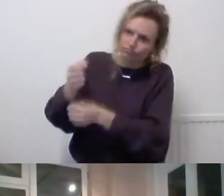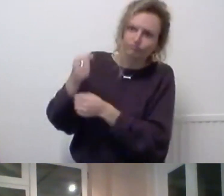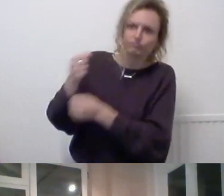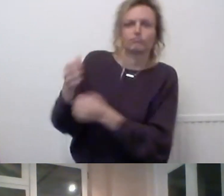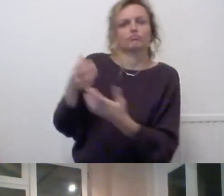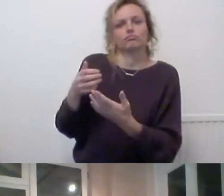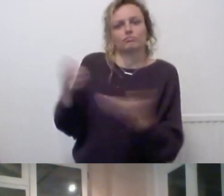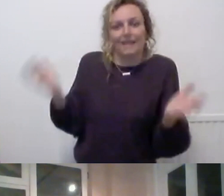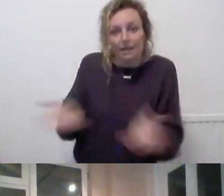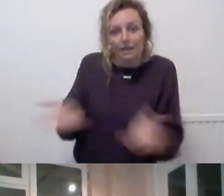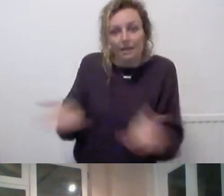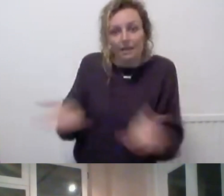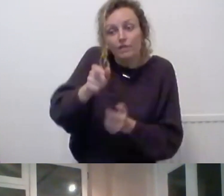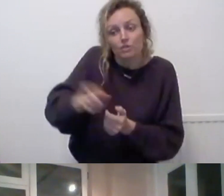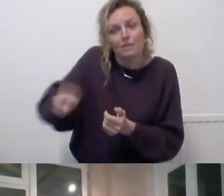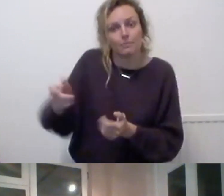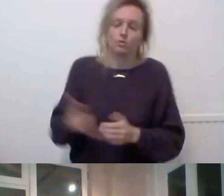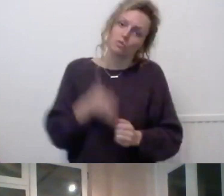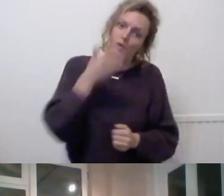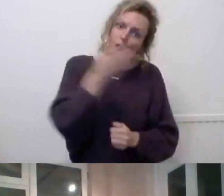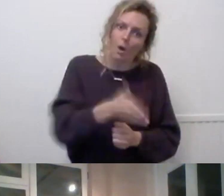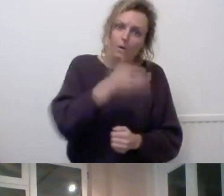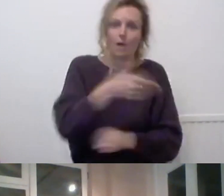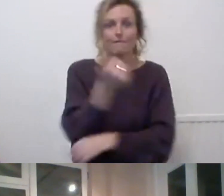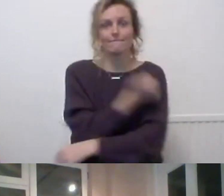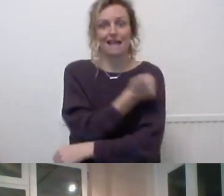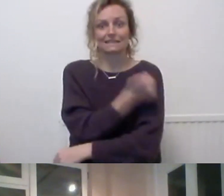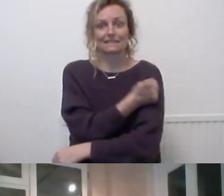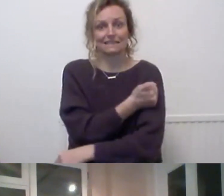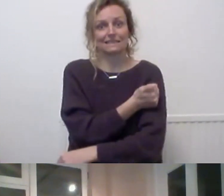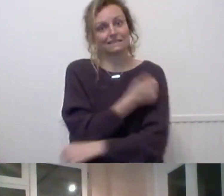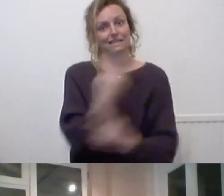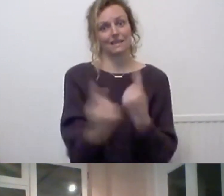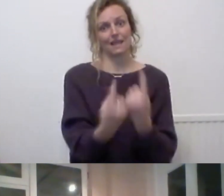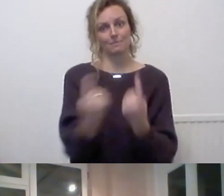we have a fantastic assets in our city, within our communities, and people who are really passionate,